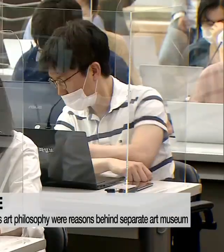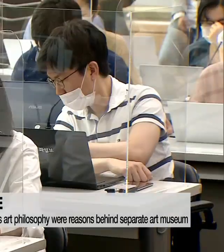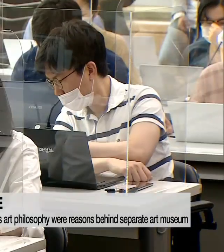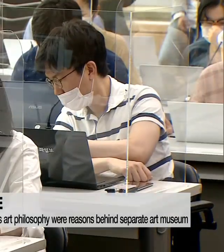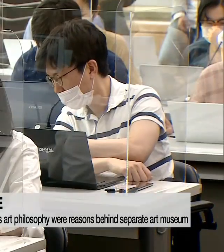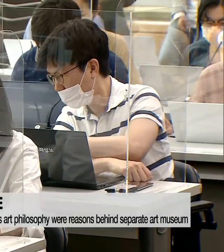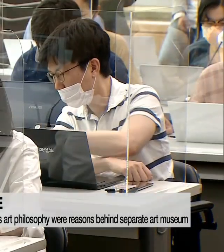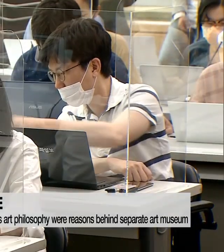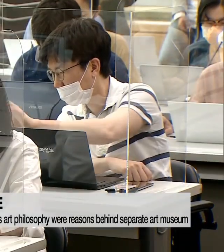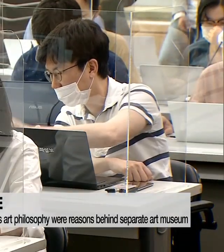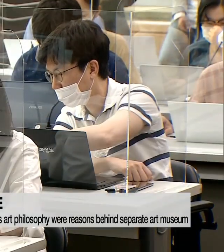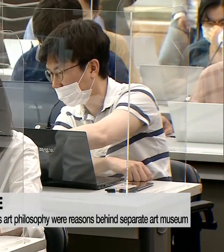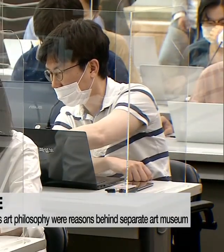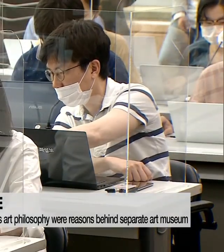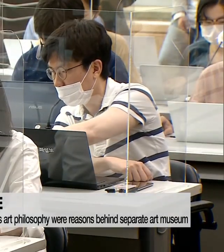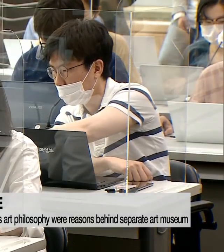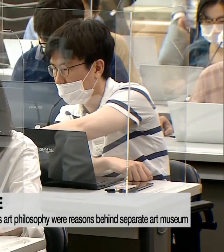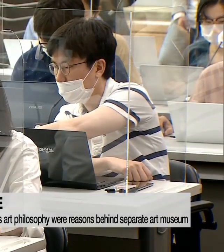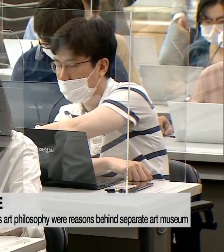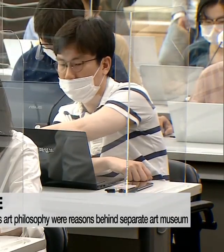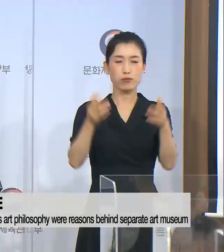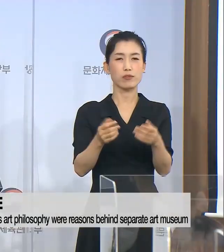Kun-hee's own philosophy toward art.